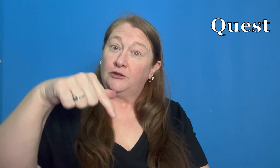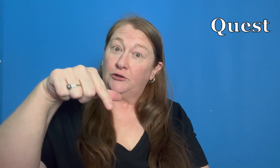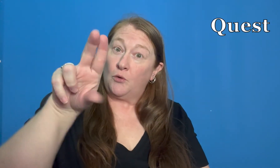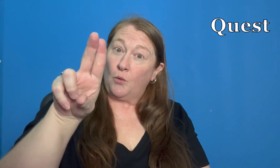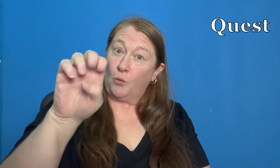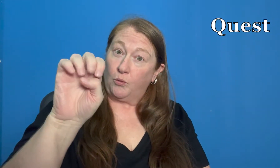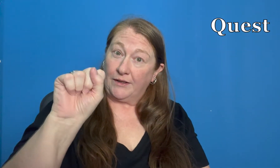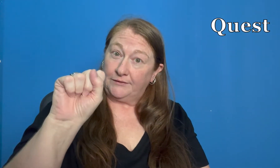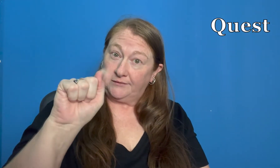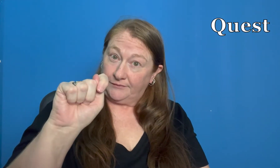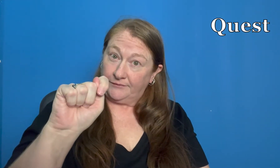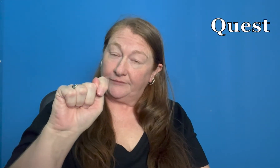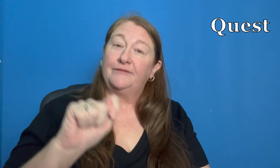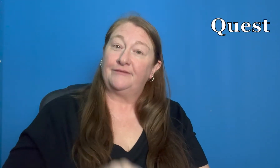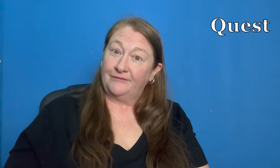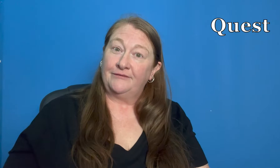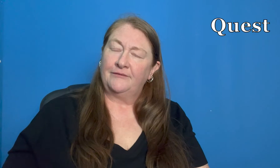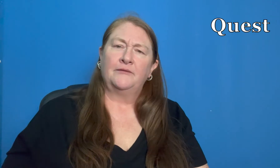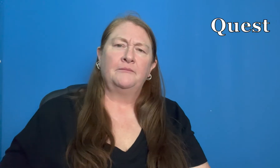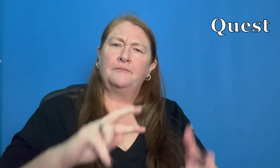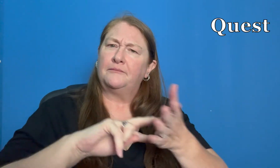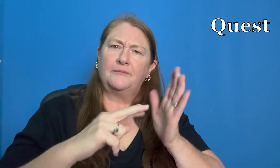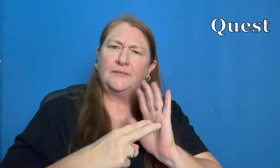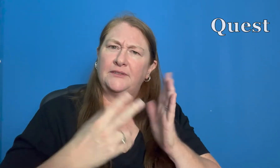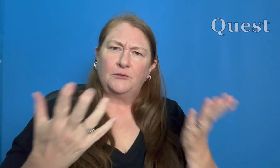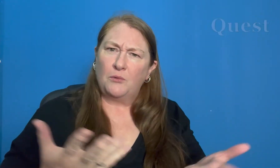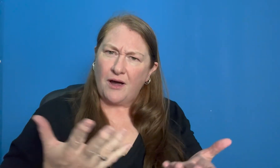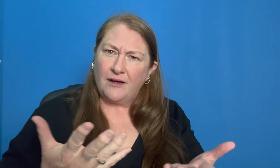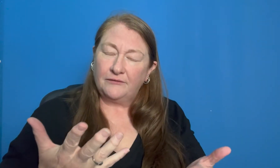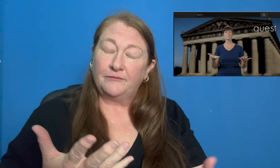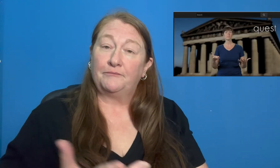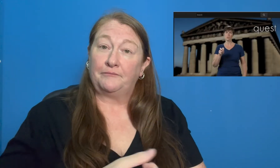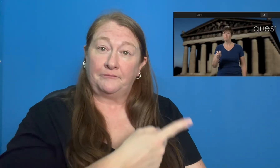What does quest mean?